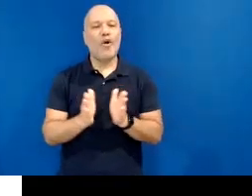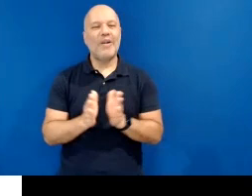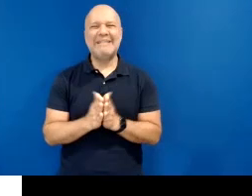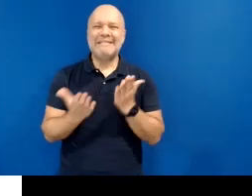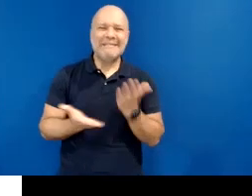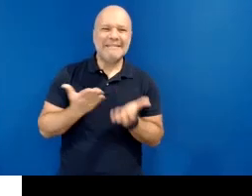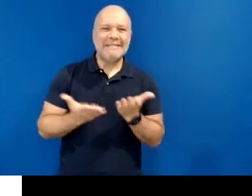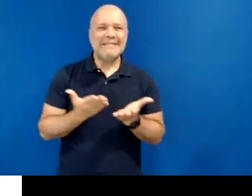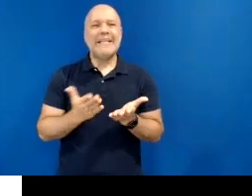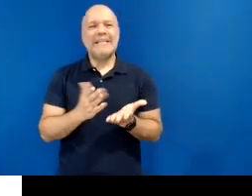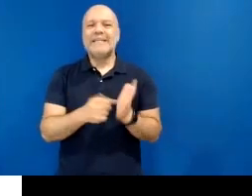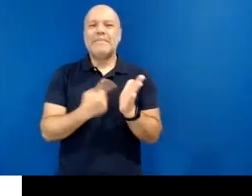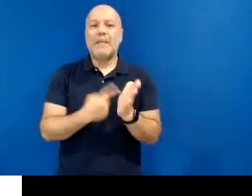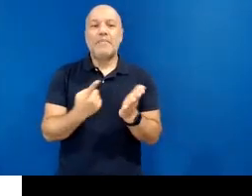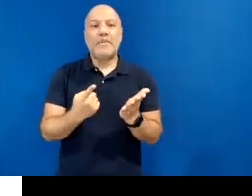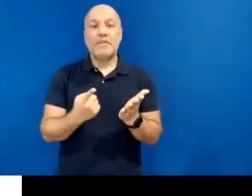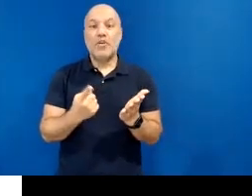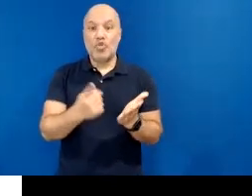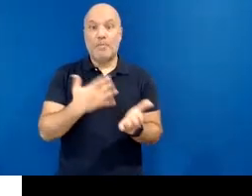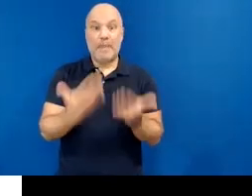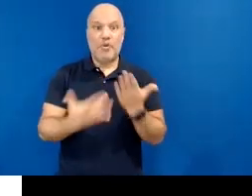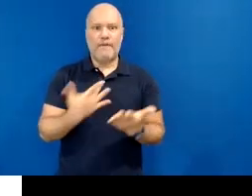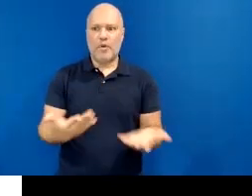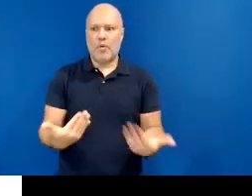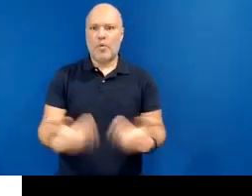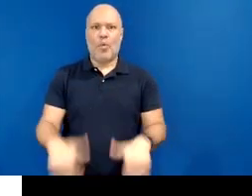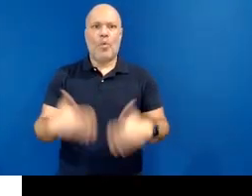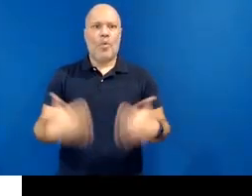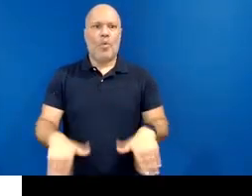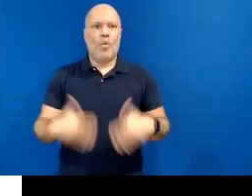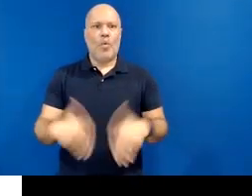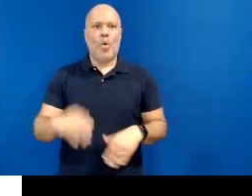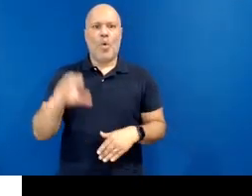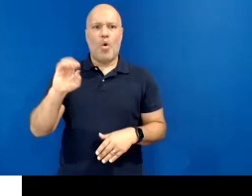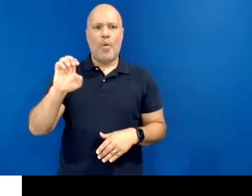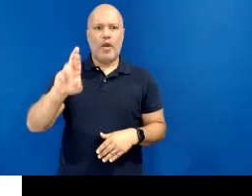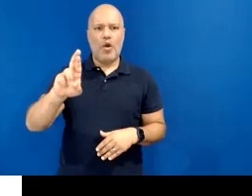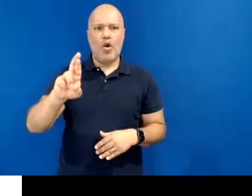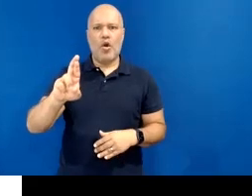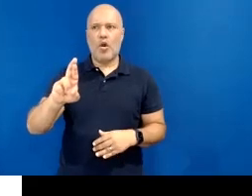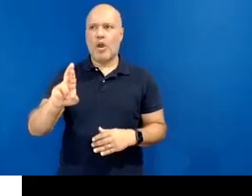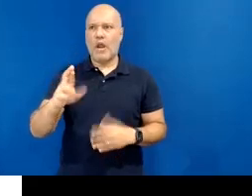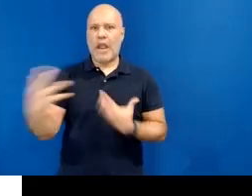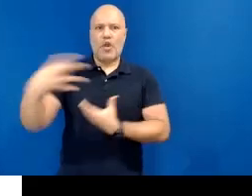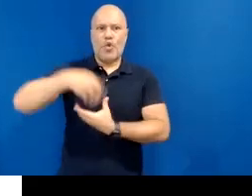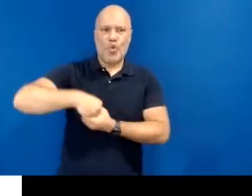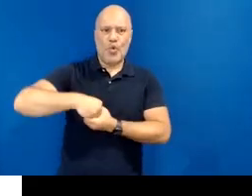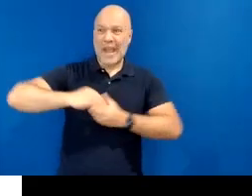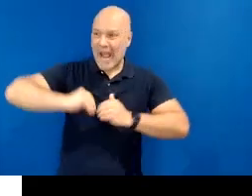but sometimes it can be overwhelming when you think about what OER am I adapting, let alone how do I check for diversity?